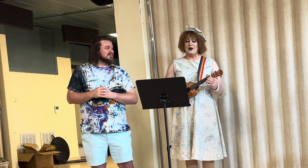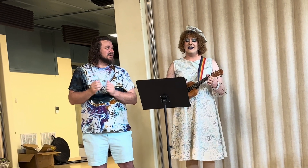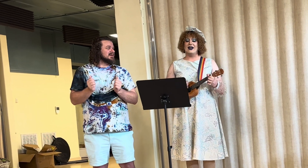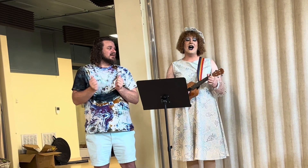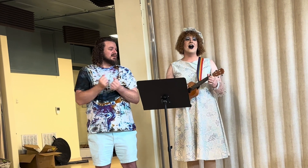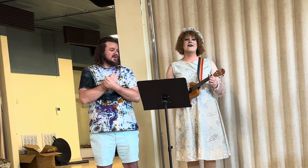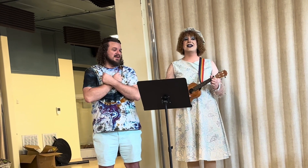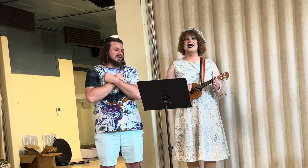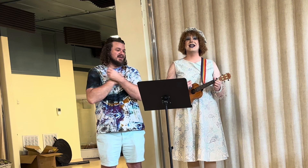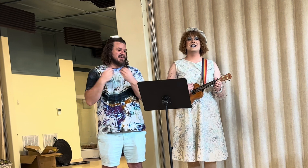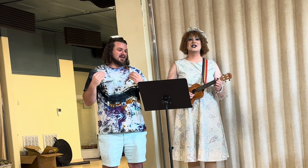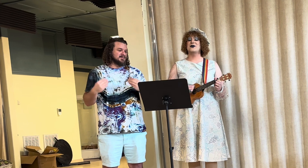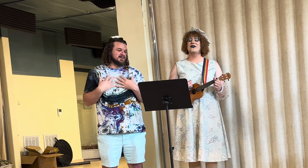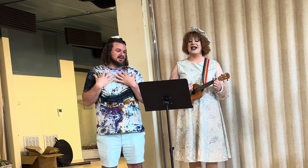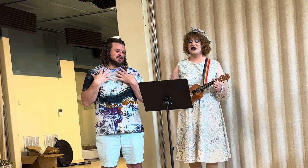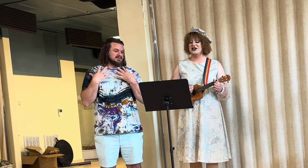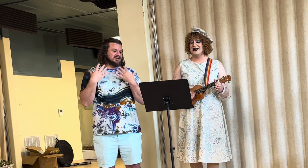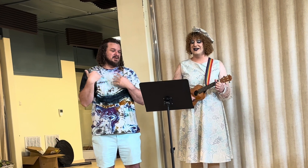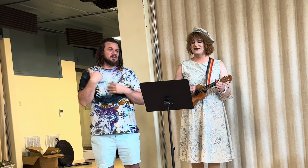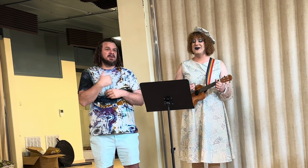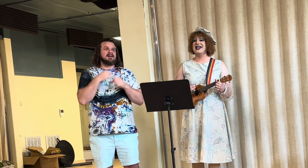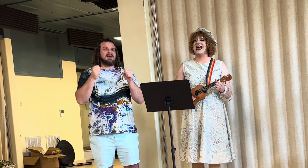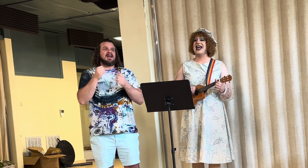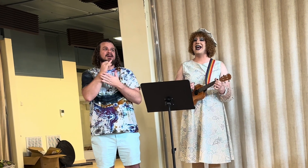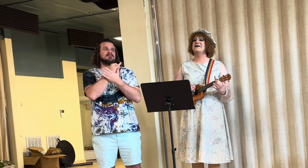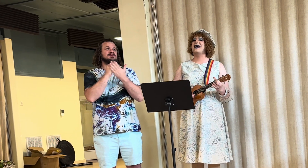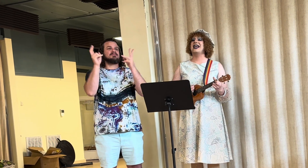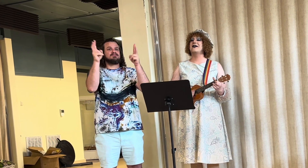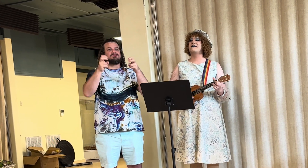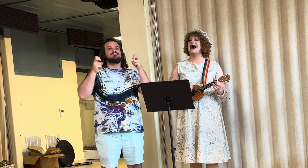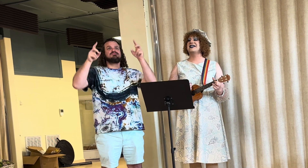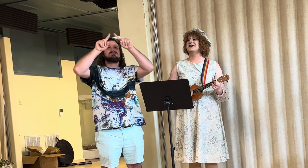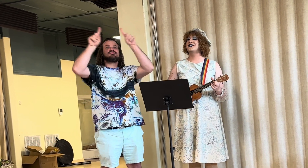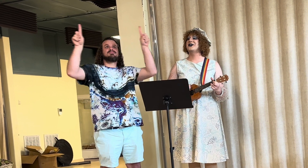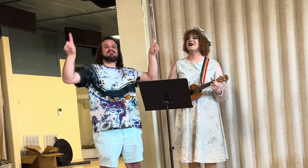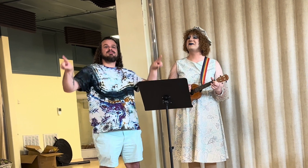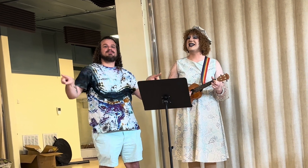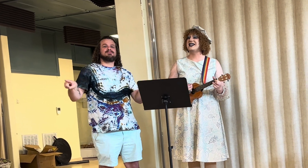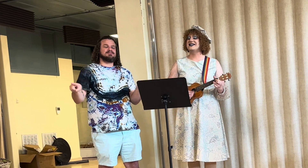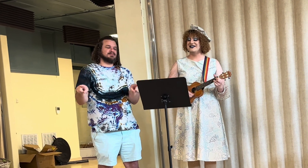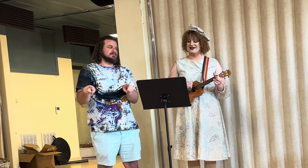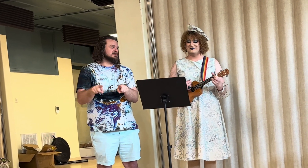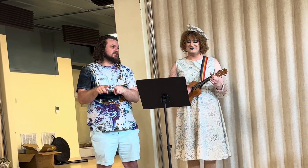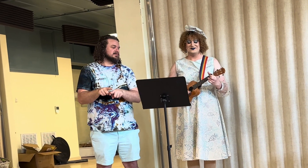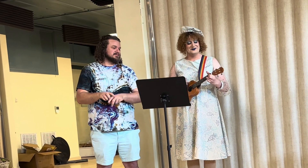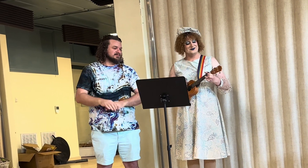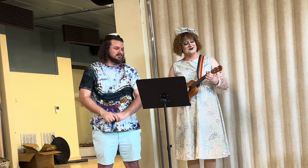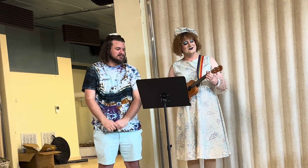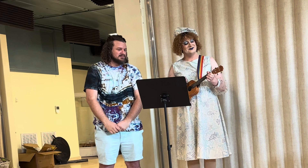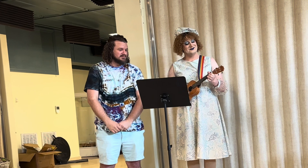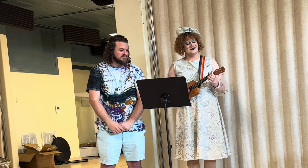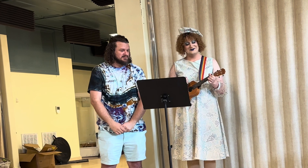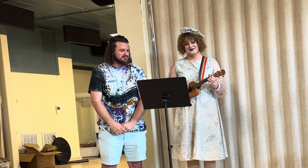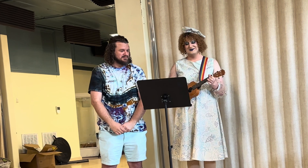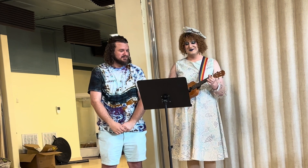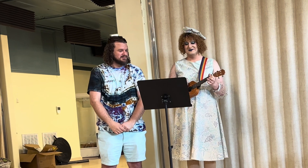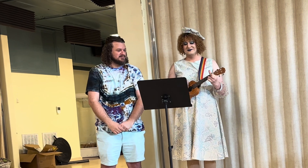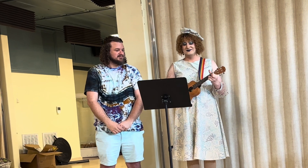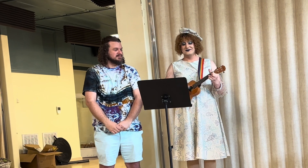With love and inspiration, we can make a masterpiece. 🎵